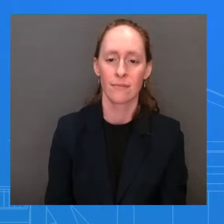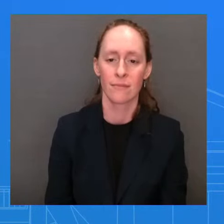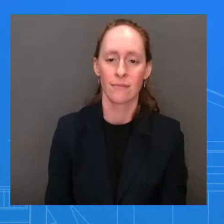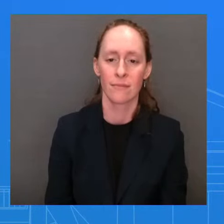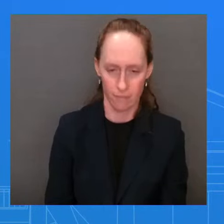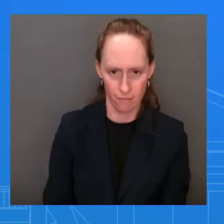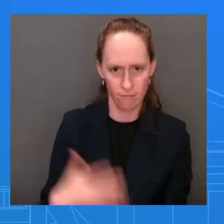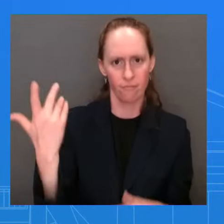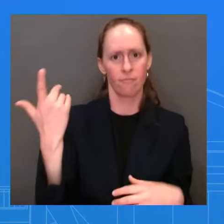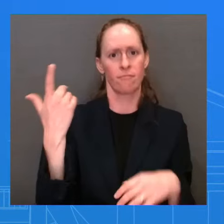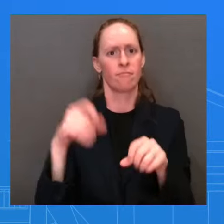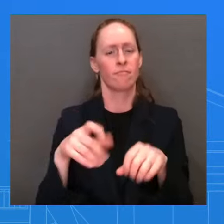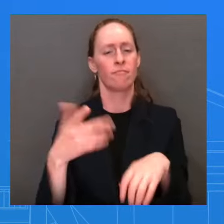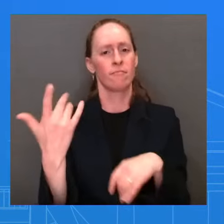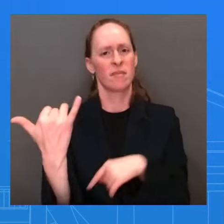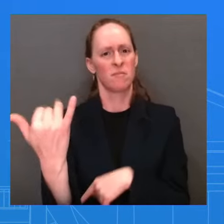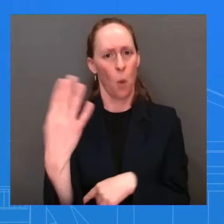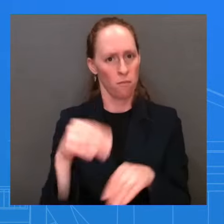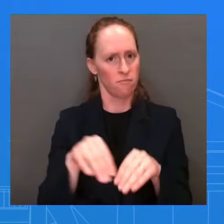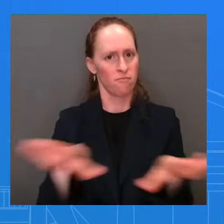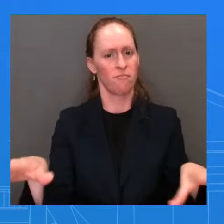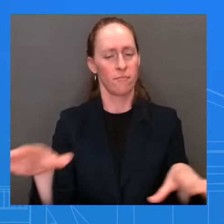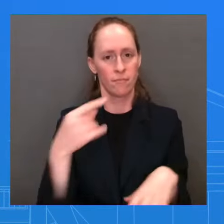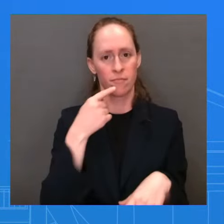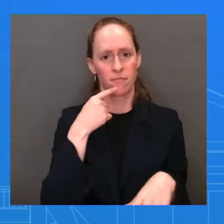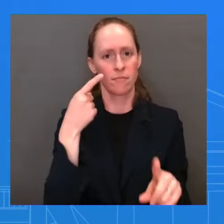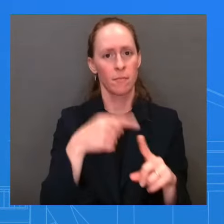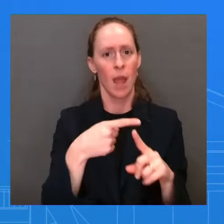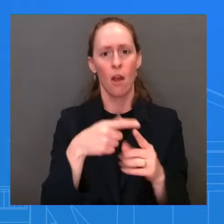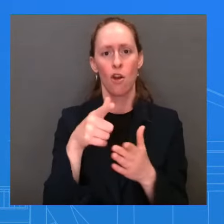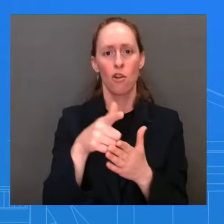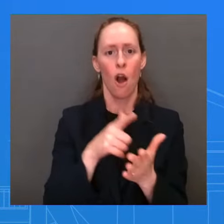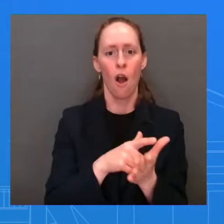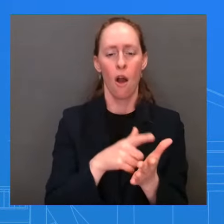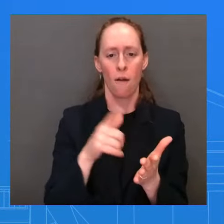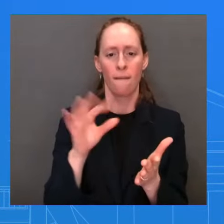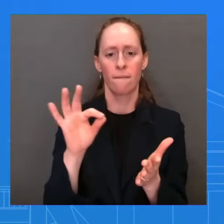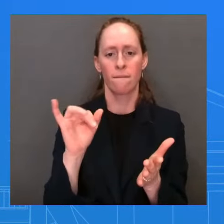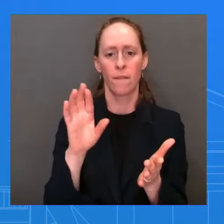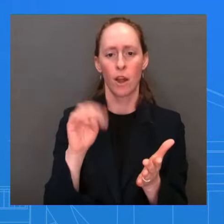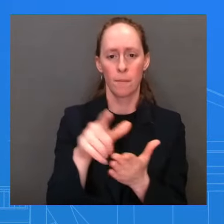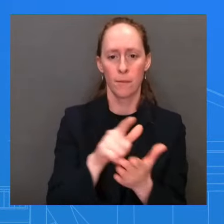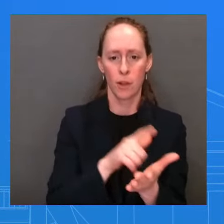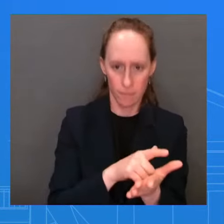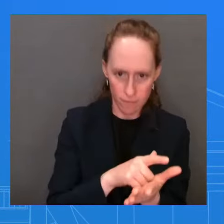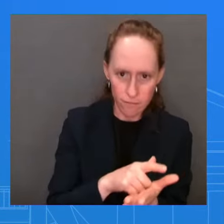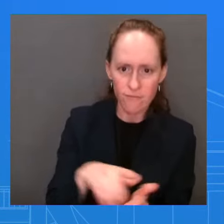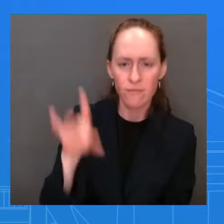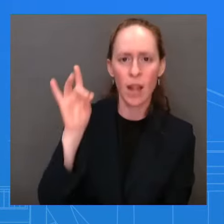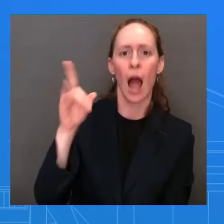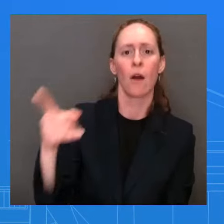Gorsuch a couple of days after he was confirmed for the Supreme Court. I wanted to ask if the President's position on ethics